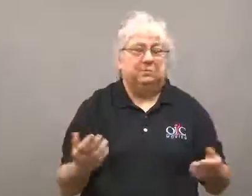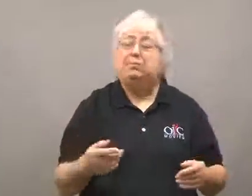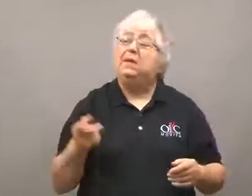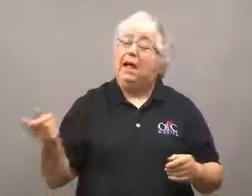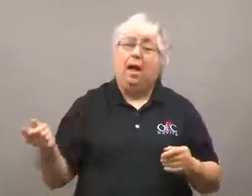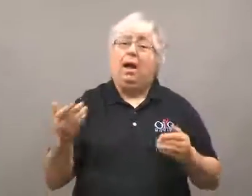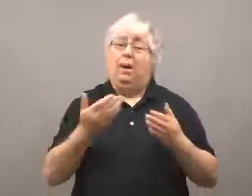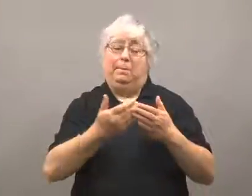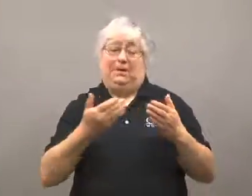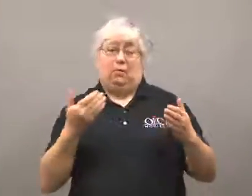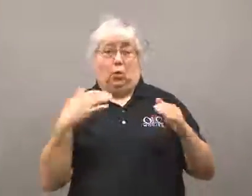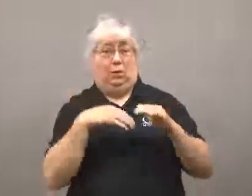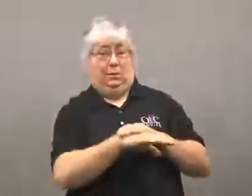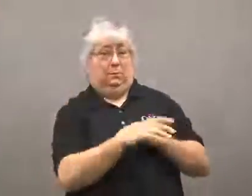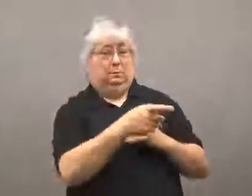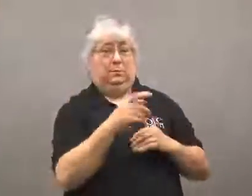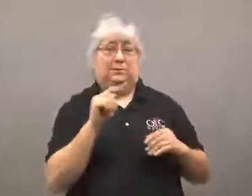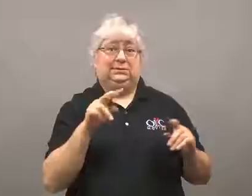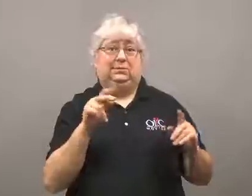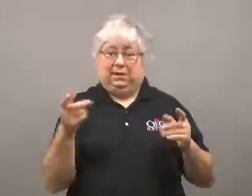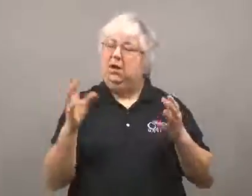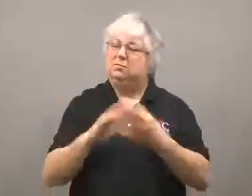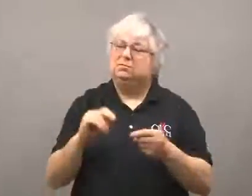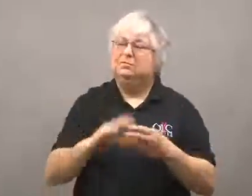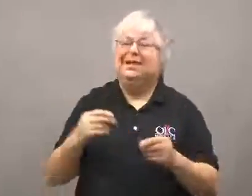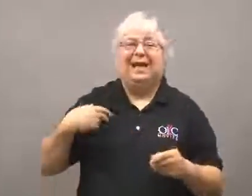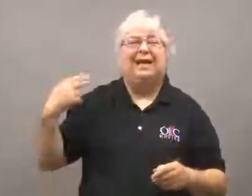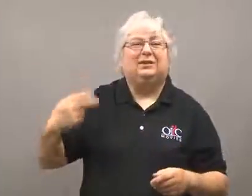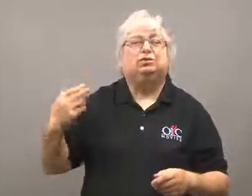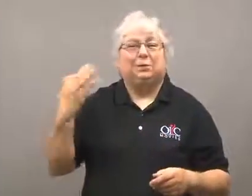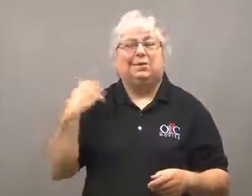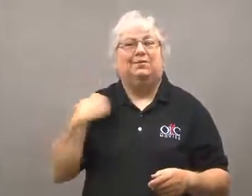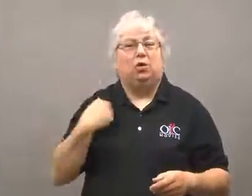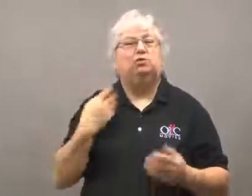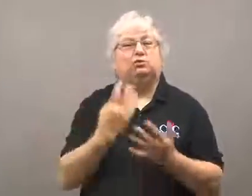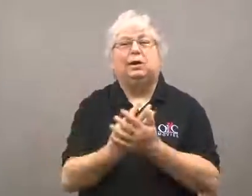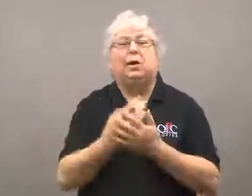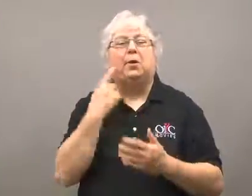He had disclosed his history beforehand, saying he had